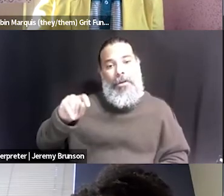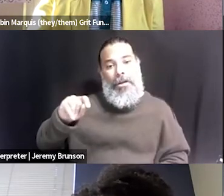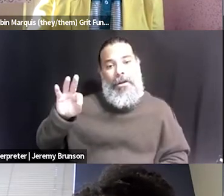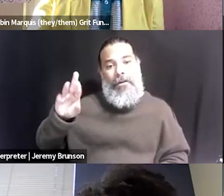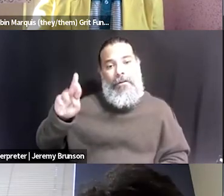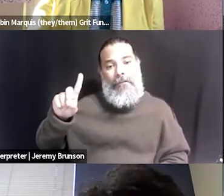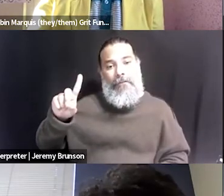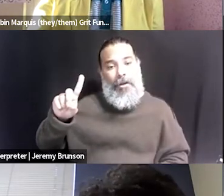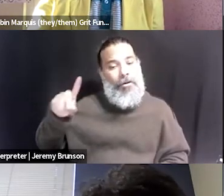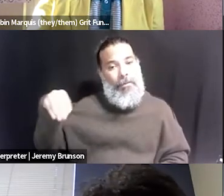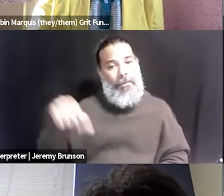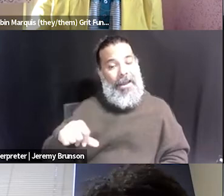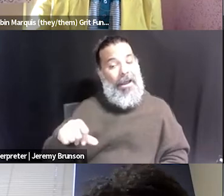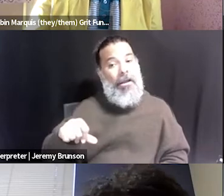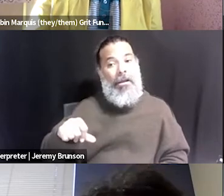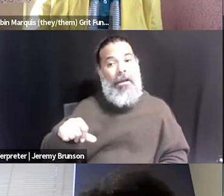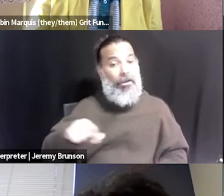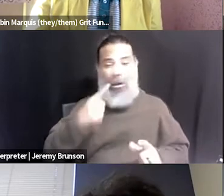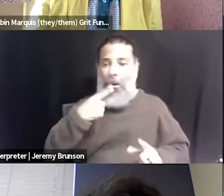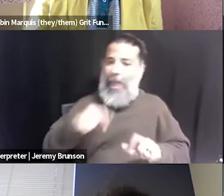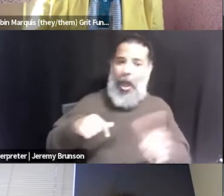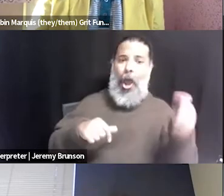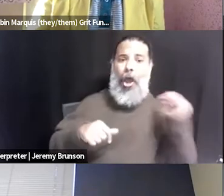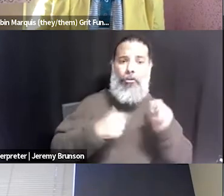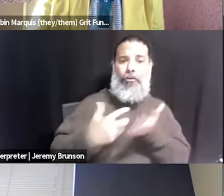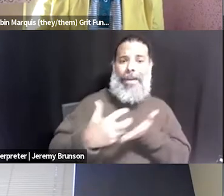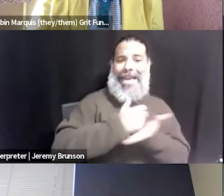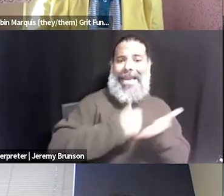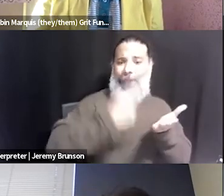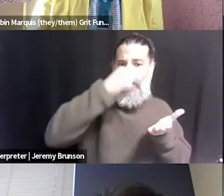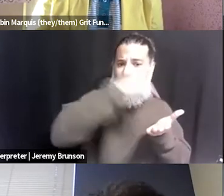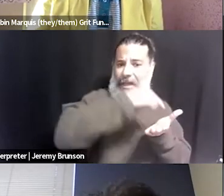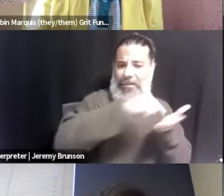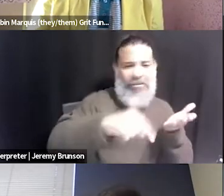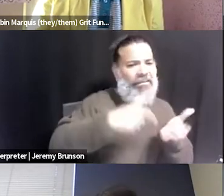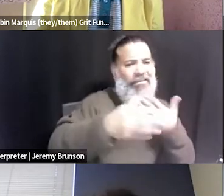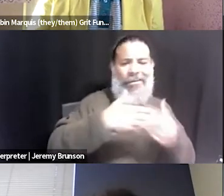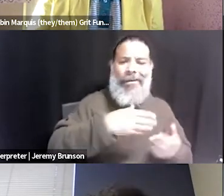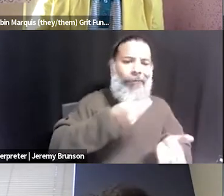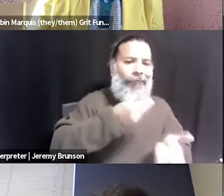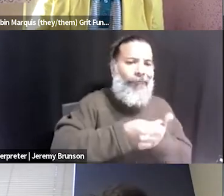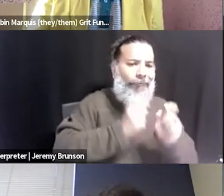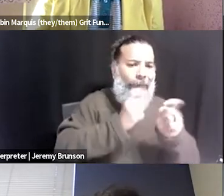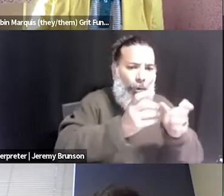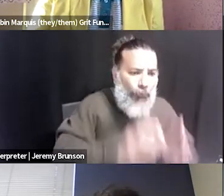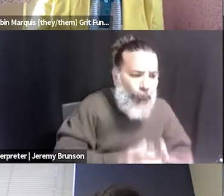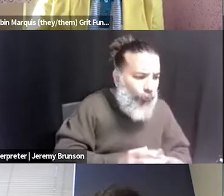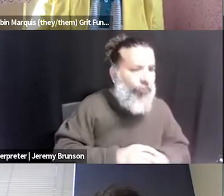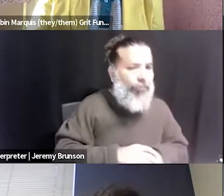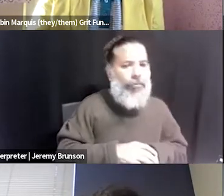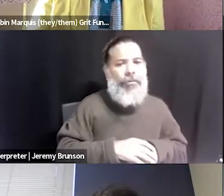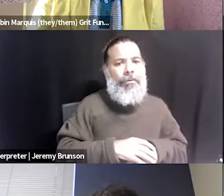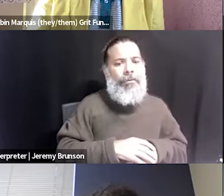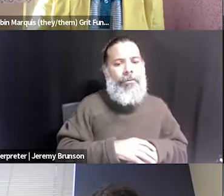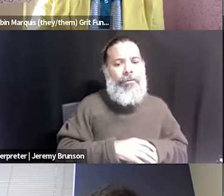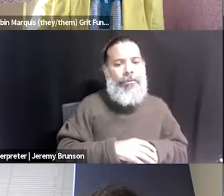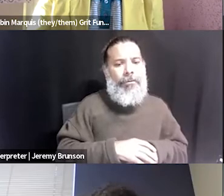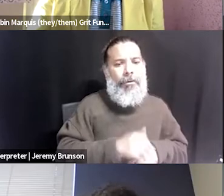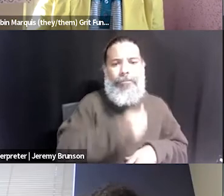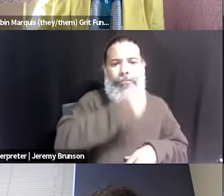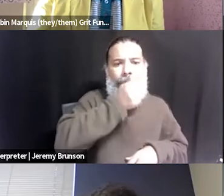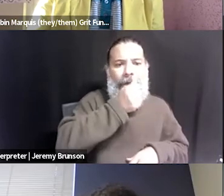but you're saying these are other income sources, whether they're other funders or private sponsorship